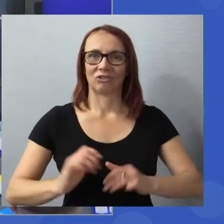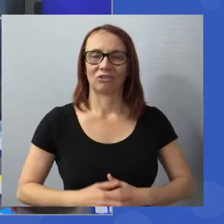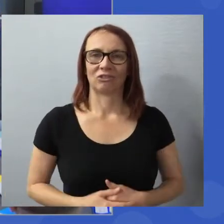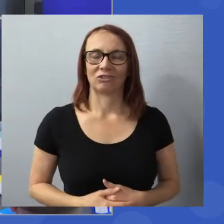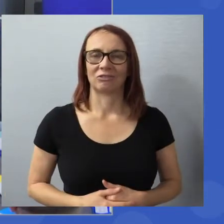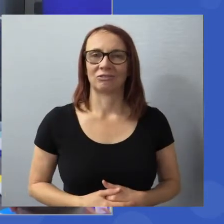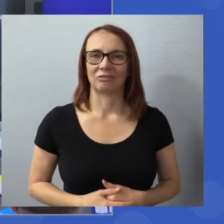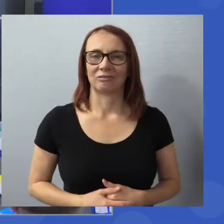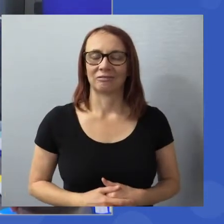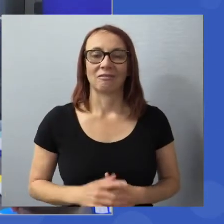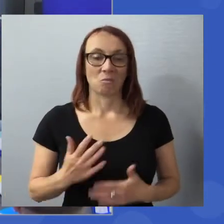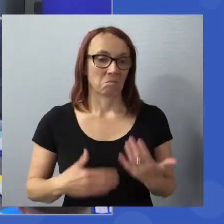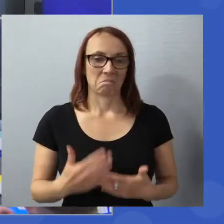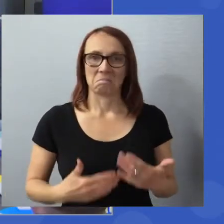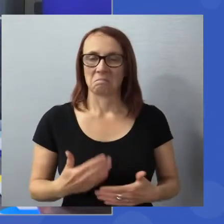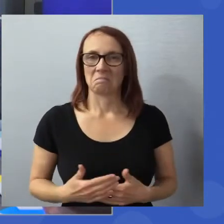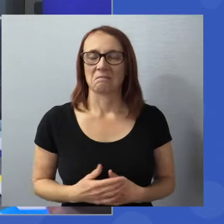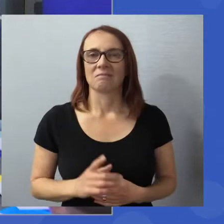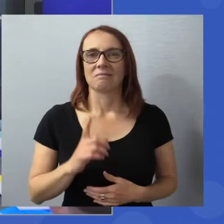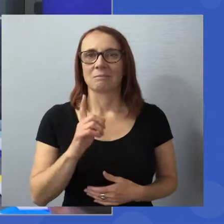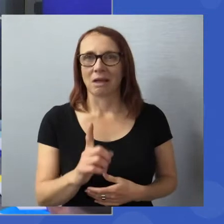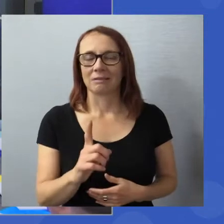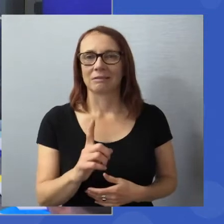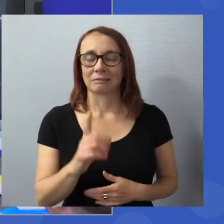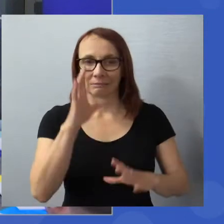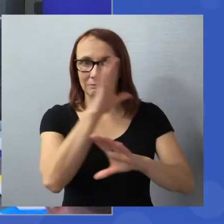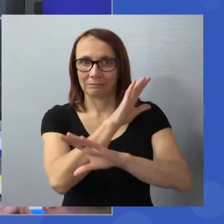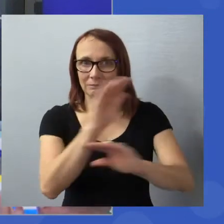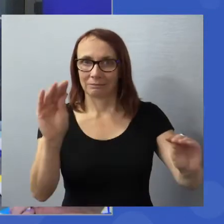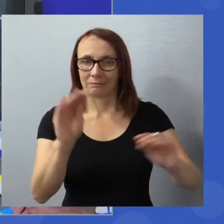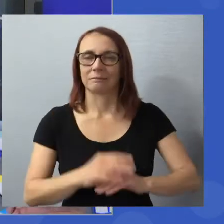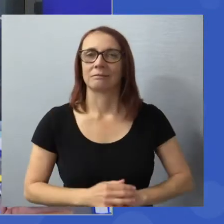too long before we get going but just to let you know this is an opportunity for